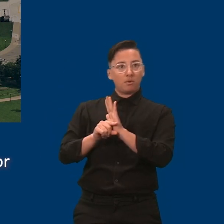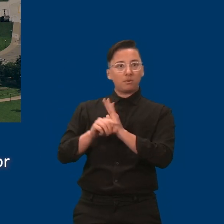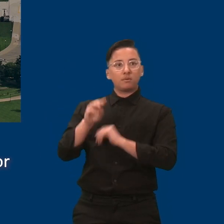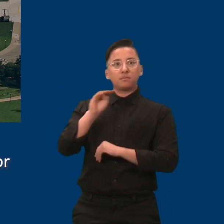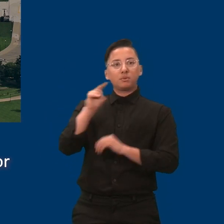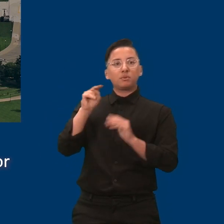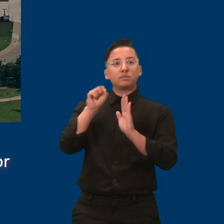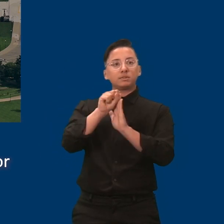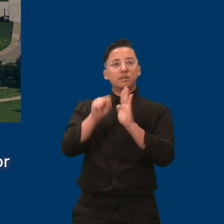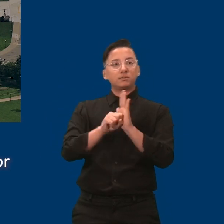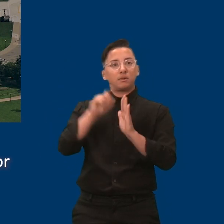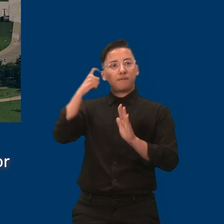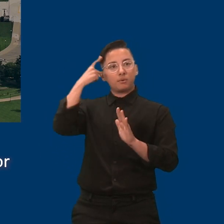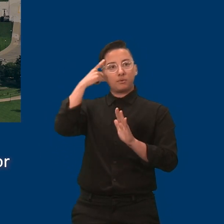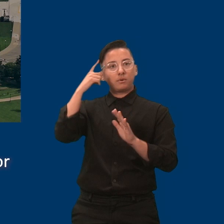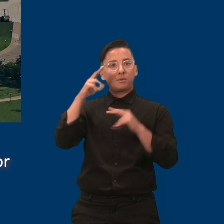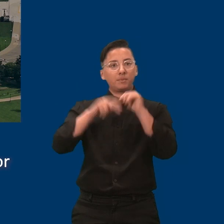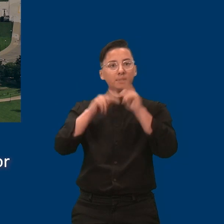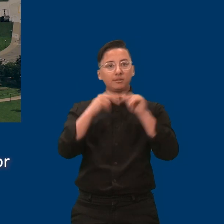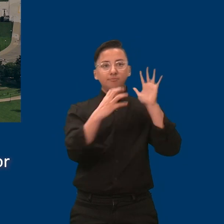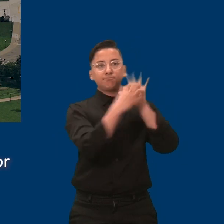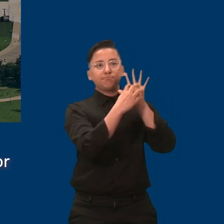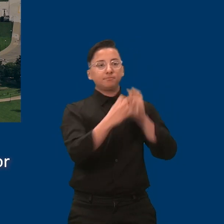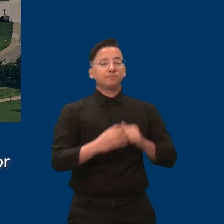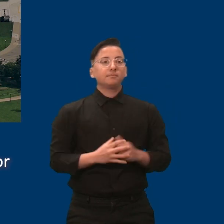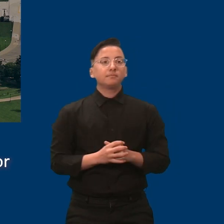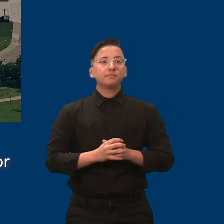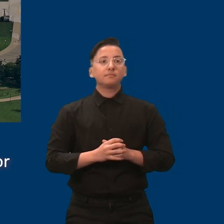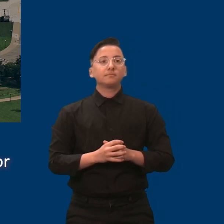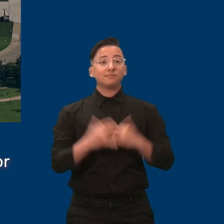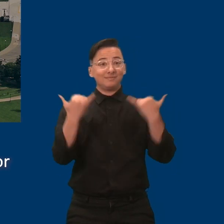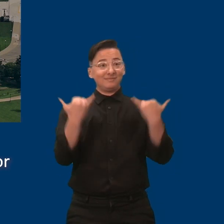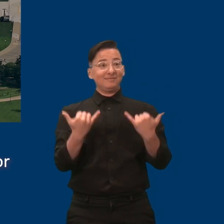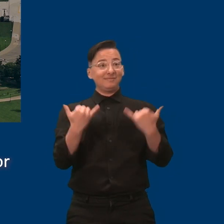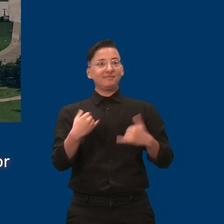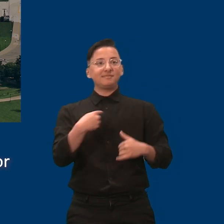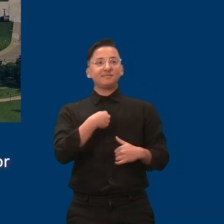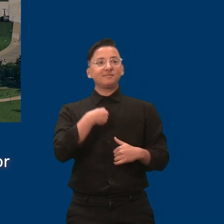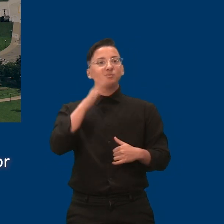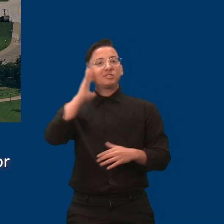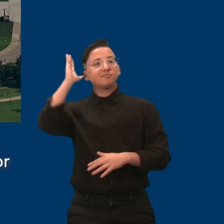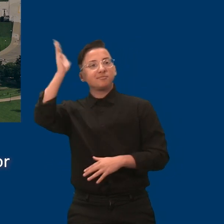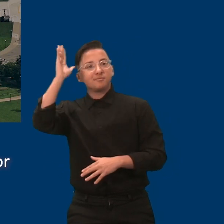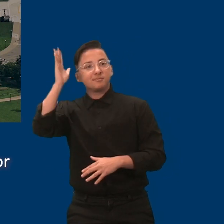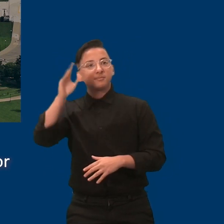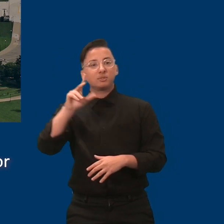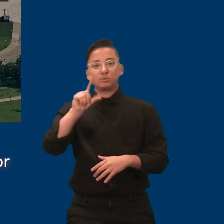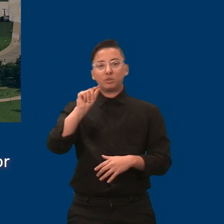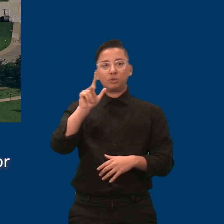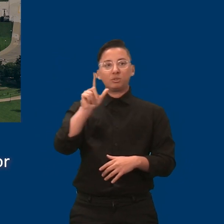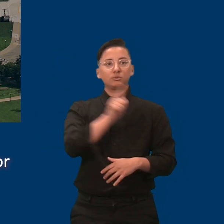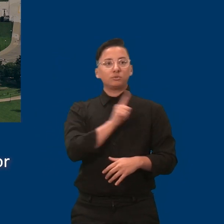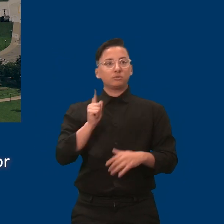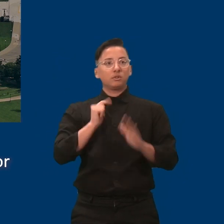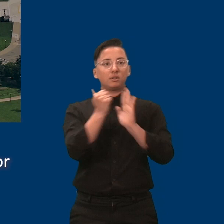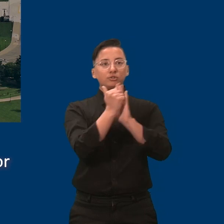Today, I will be presenting our 2023 Legislative Agenda. For the sake of time, I'll only be highlighting